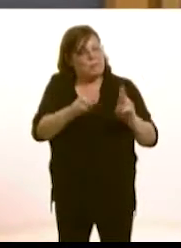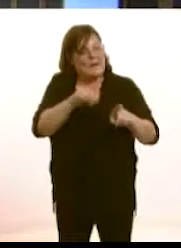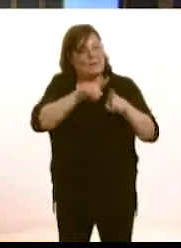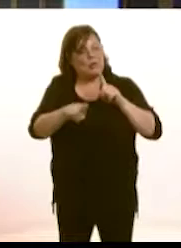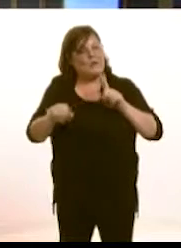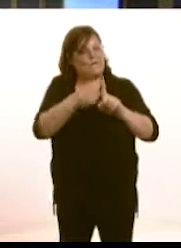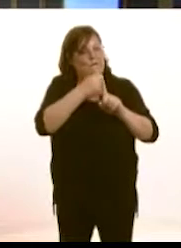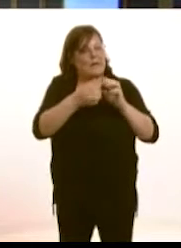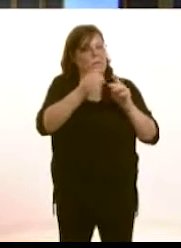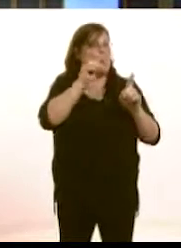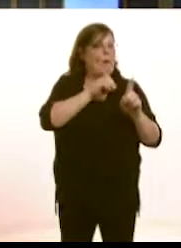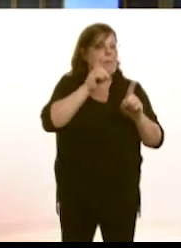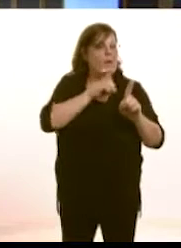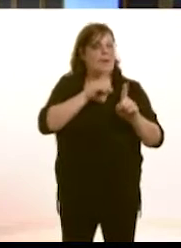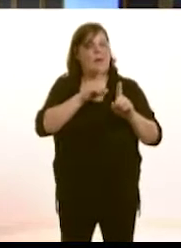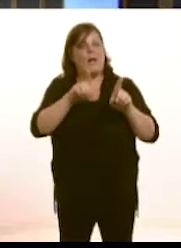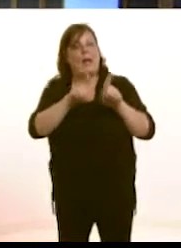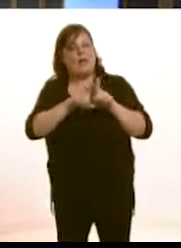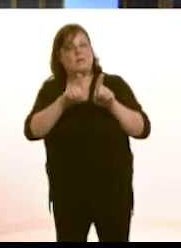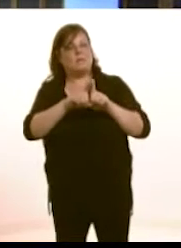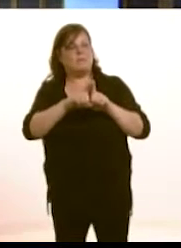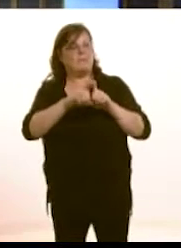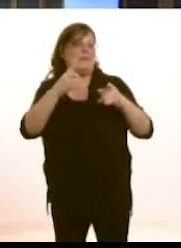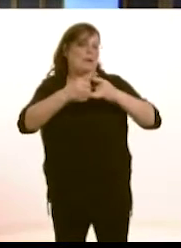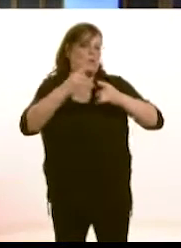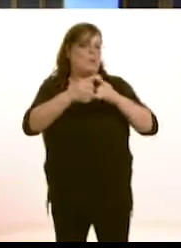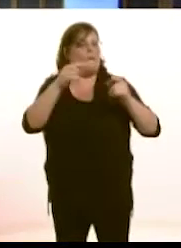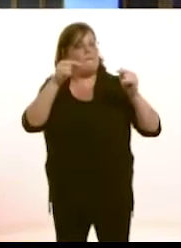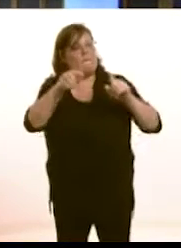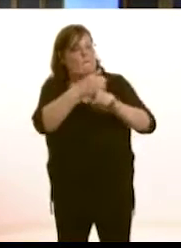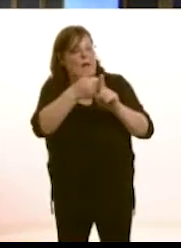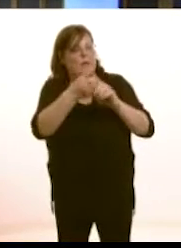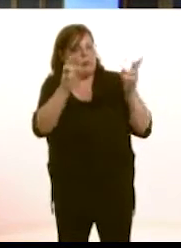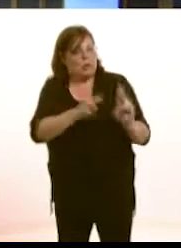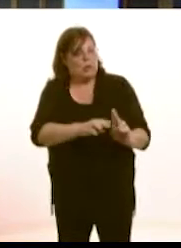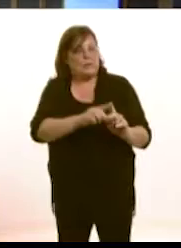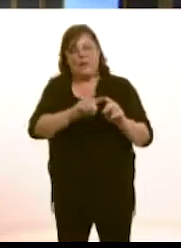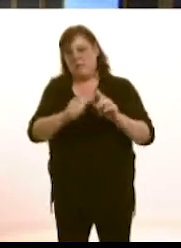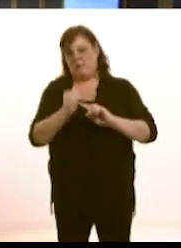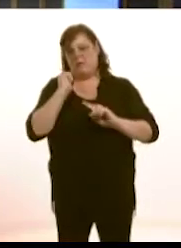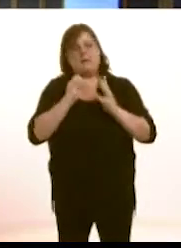abuse and sexual violence, which, when finalised in November, will set out our key objectives over the next five years.